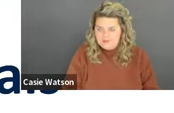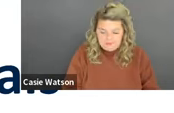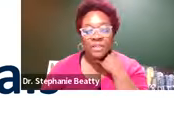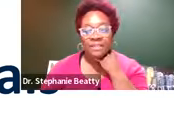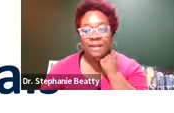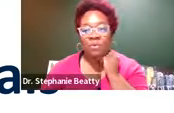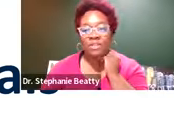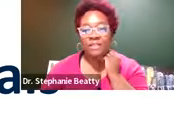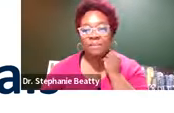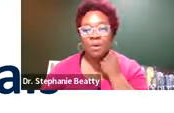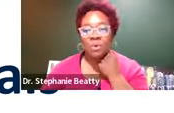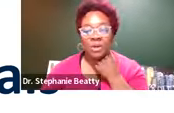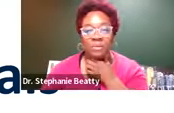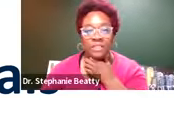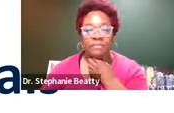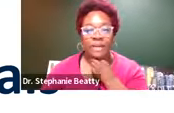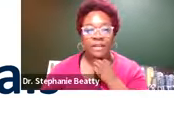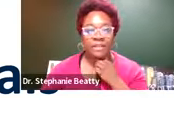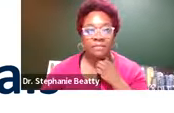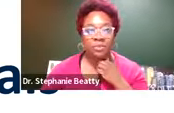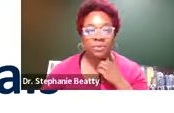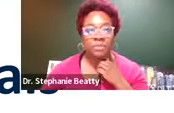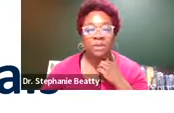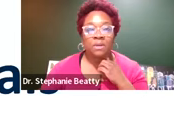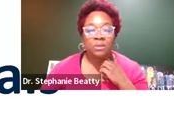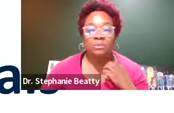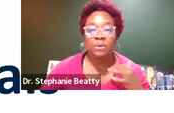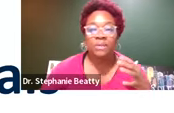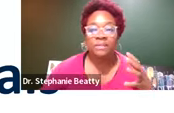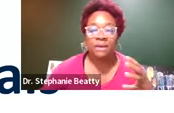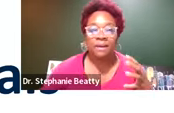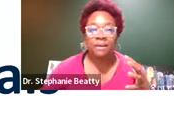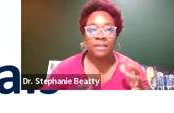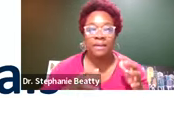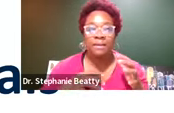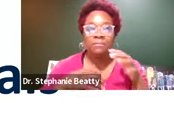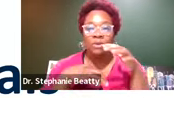A couple things that I wanna say about working with Deafblind individuals. You'll notice that, again,